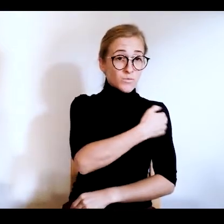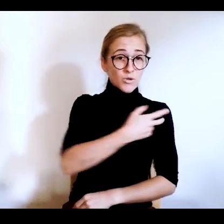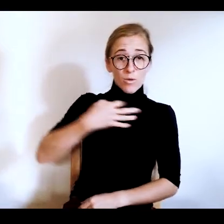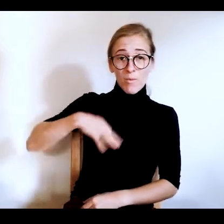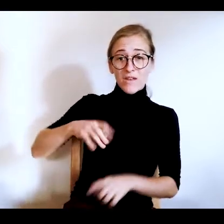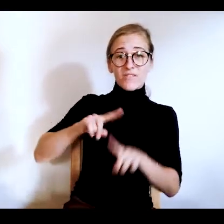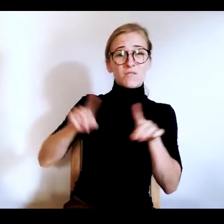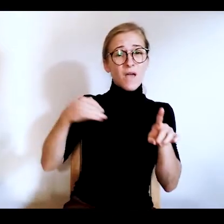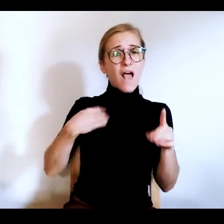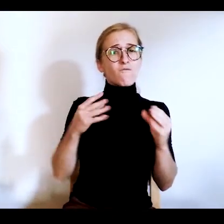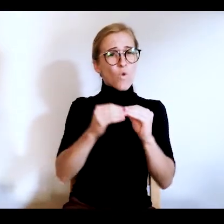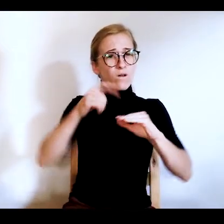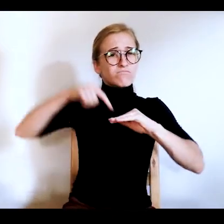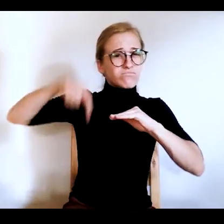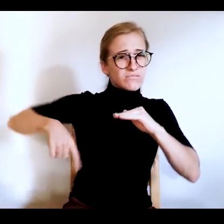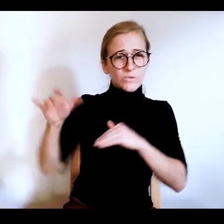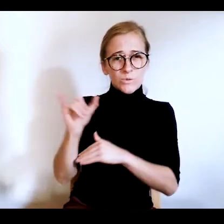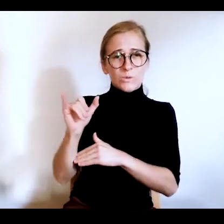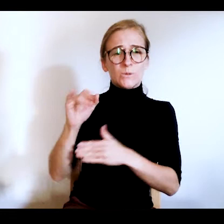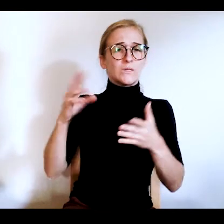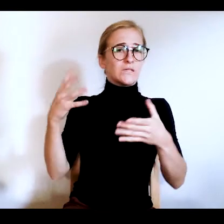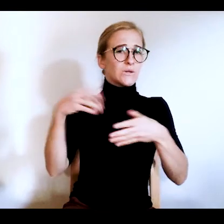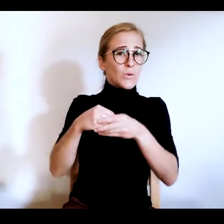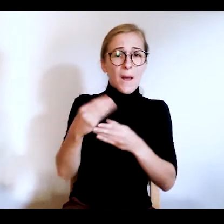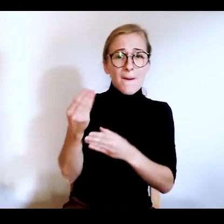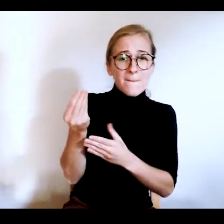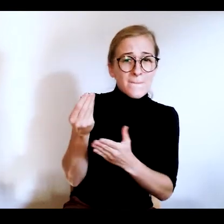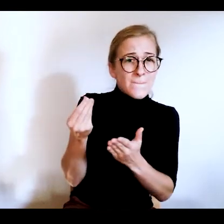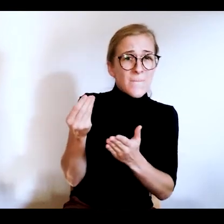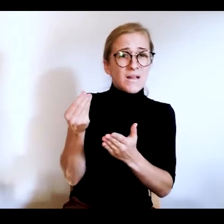there are also monetary services, voluntary money,